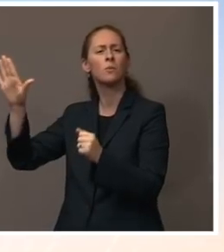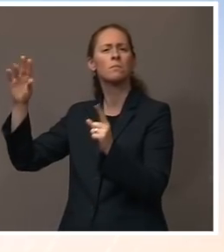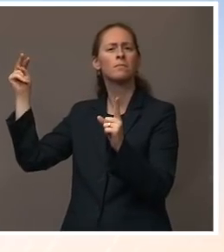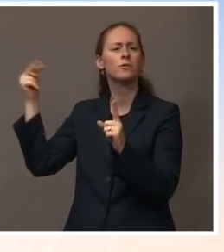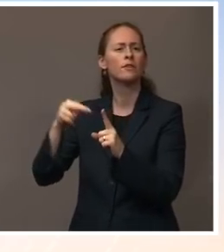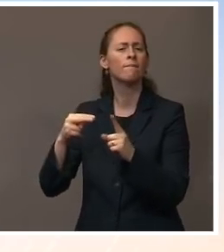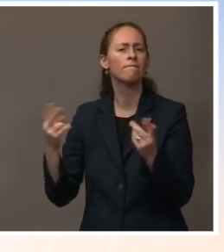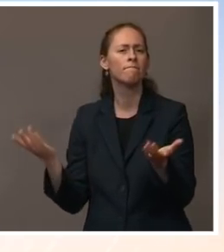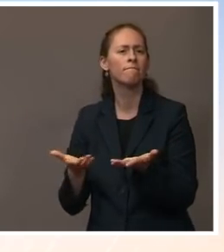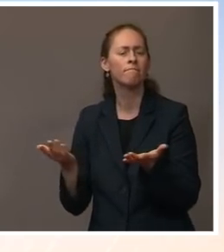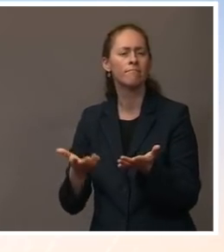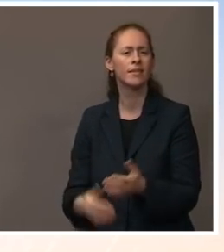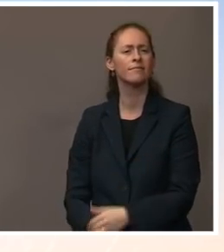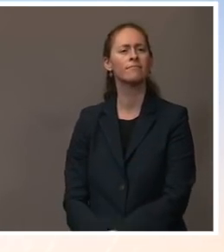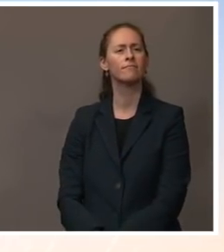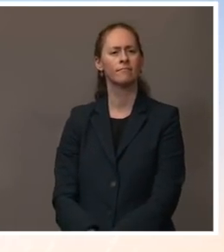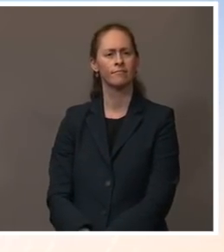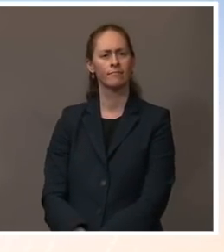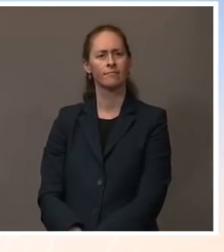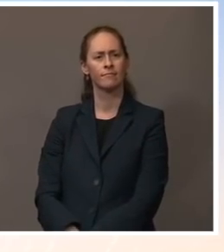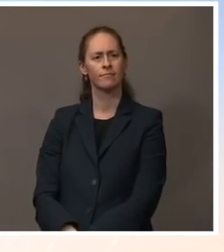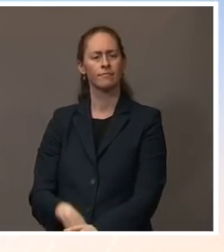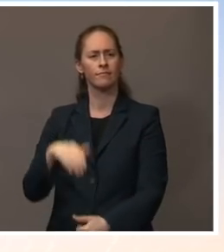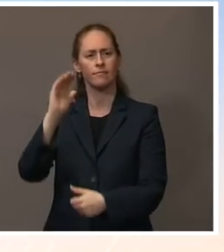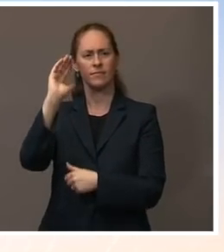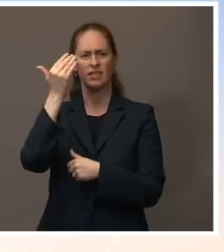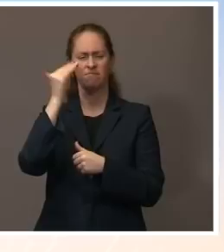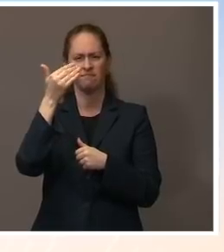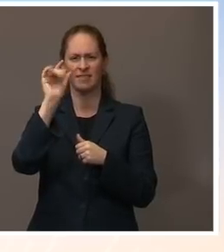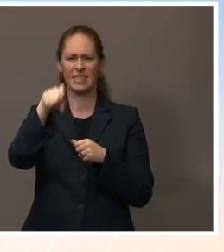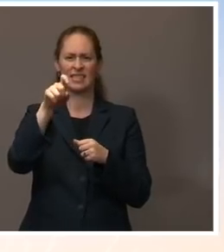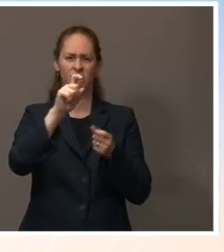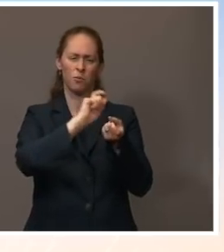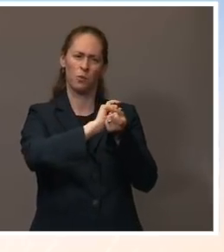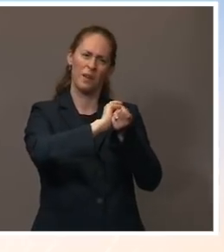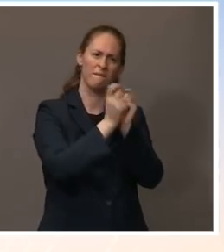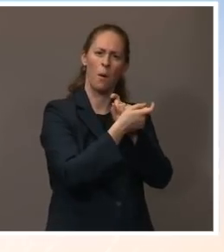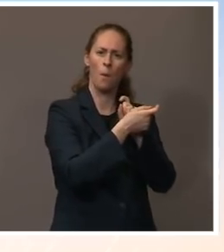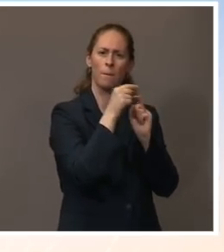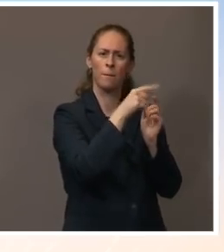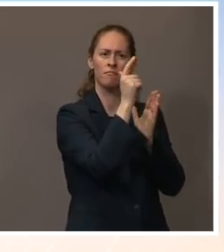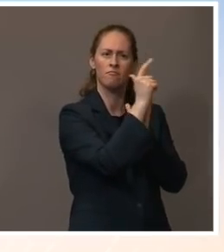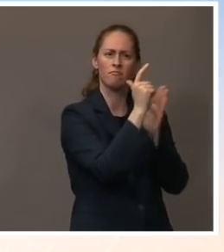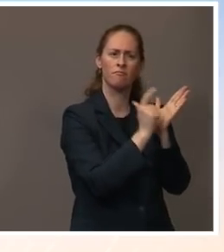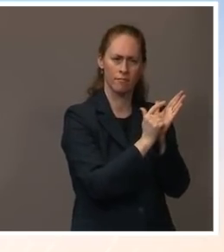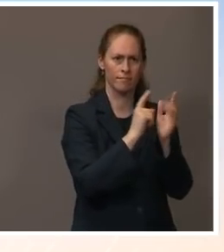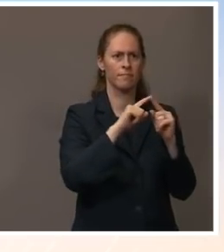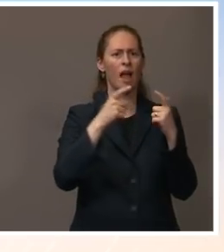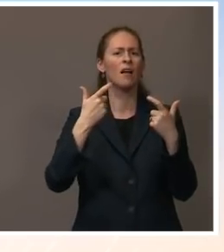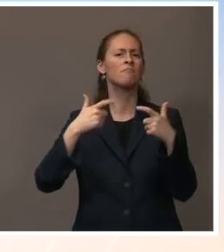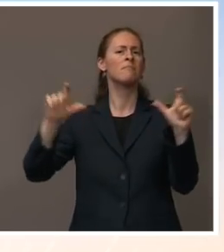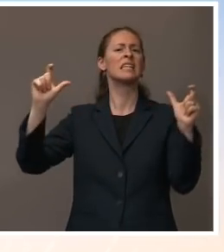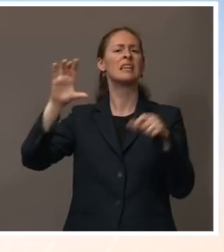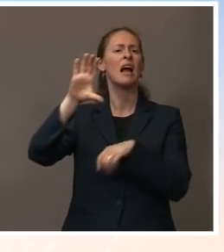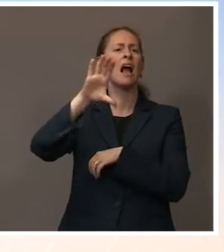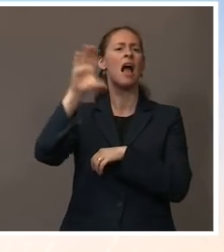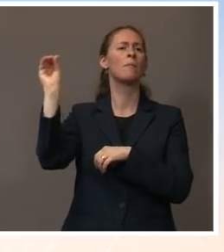needed to ensure that large companies don't get too big? Do you see this as, sort of, an inflection point?